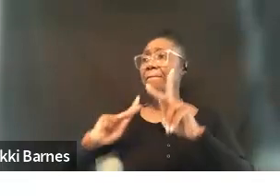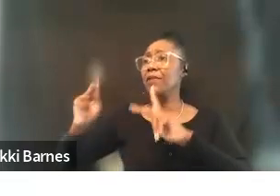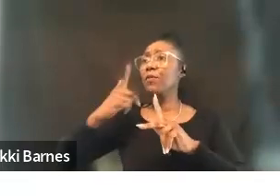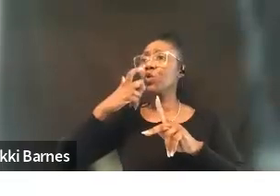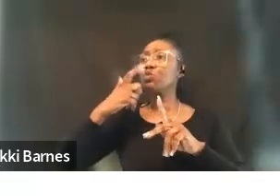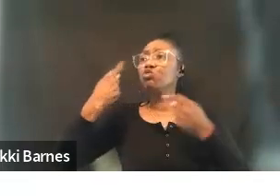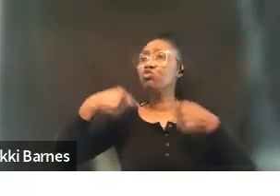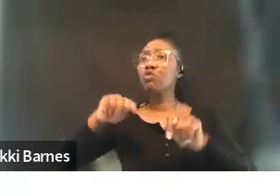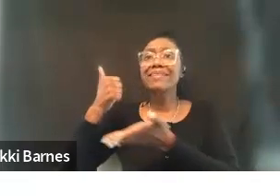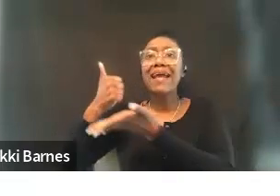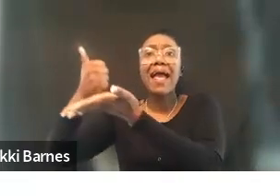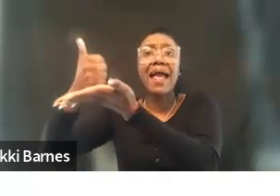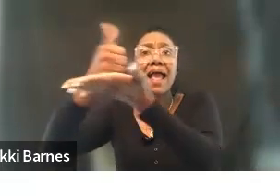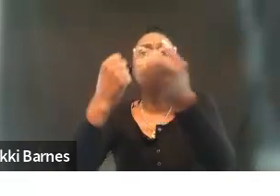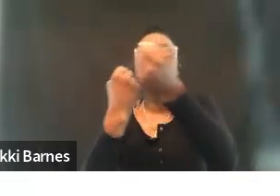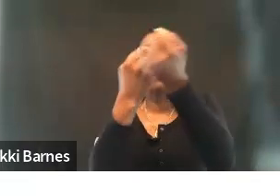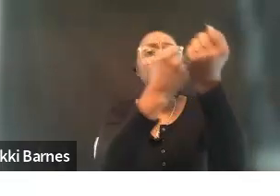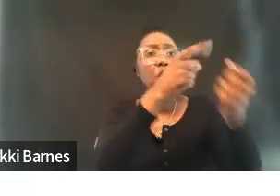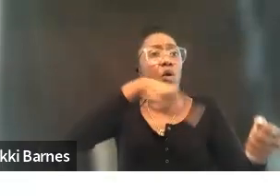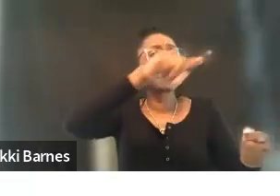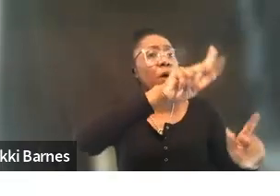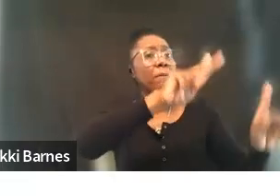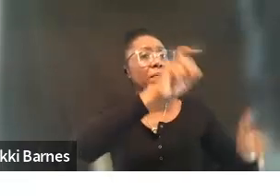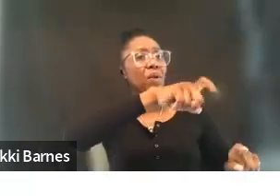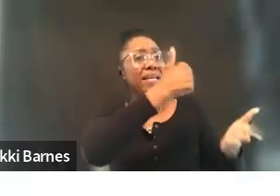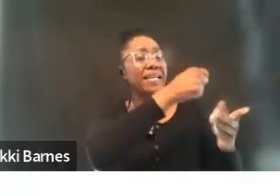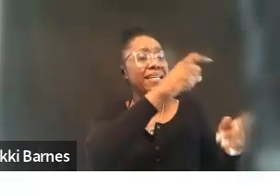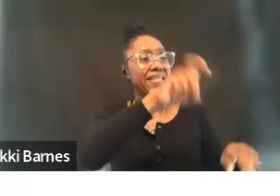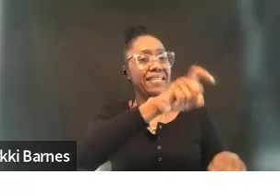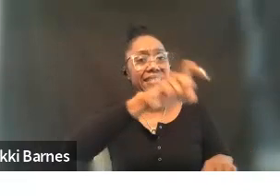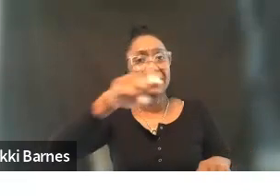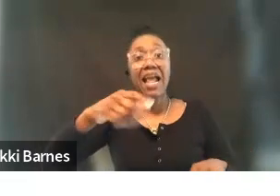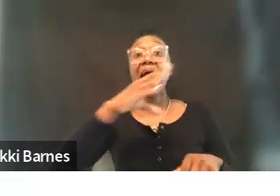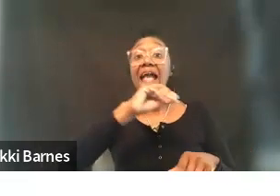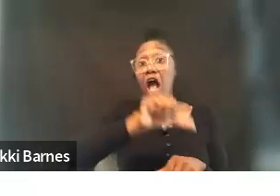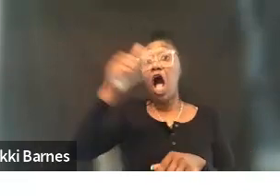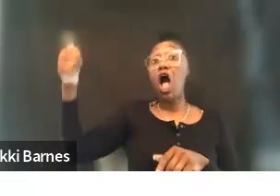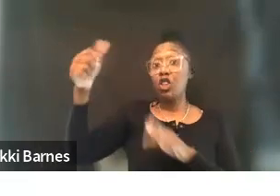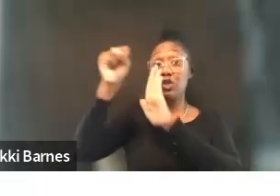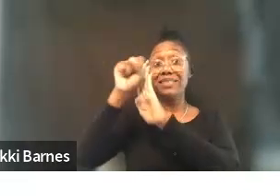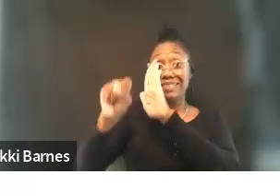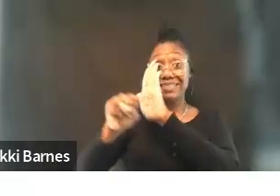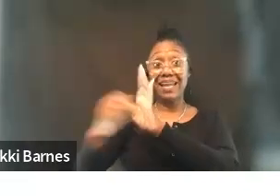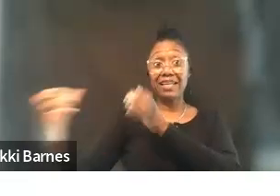And we also worked with other state partners, right? So there were other service systems, not just the DVD service system.